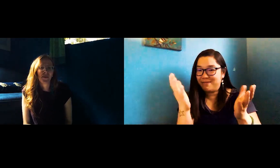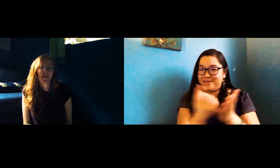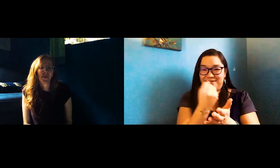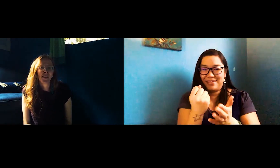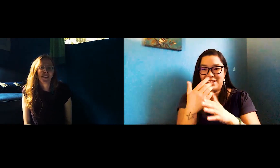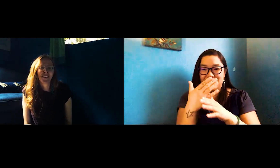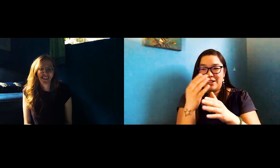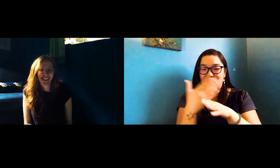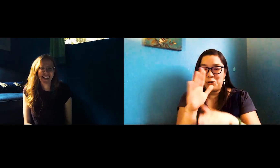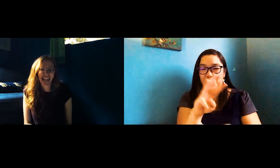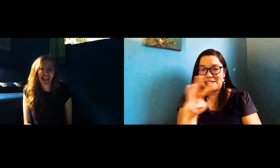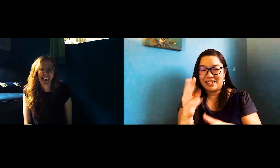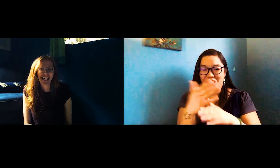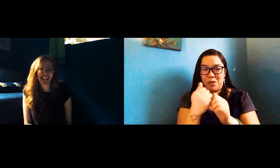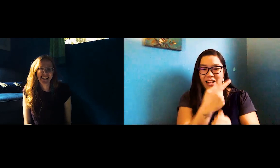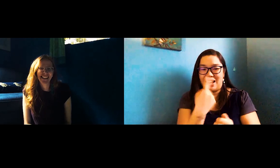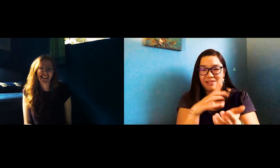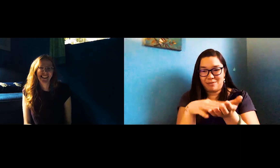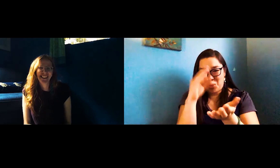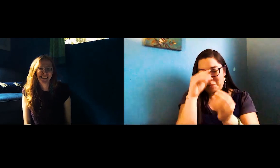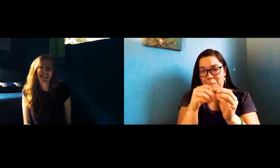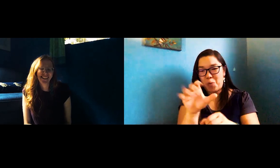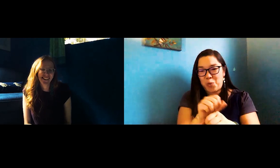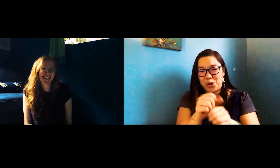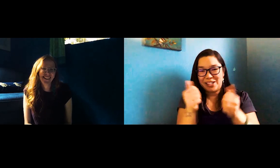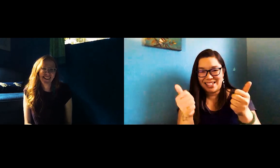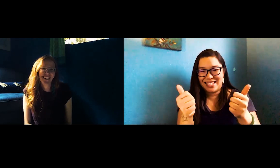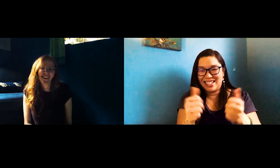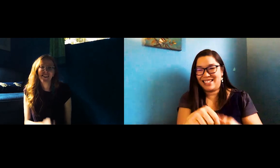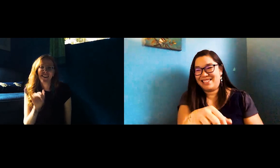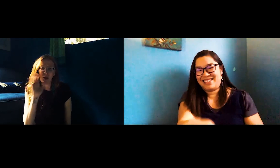Photographers of color, please share your website with us. We would love to learn about your work.